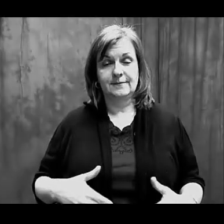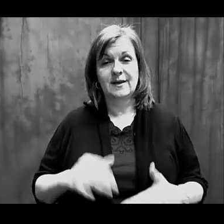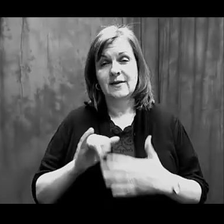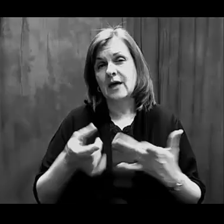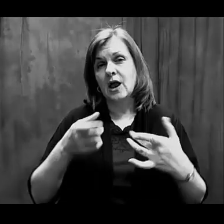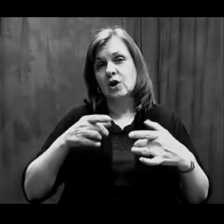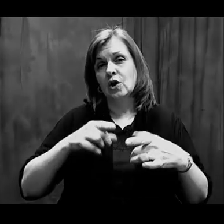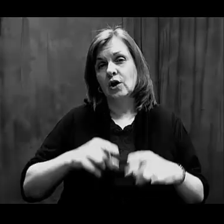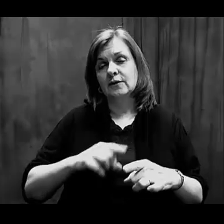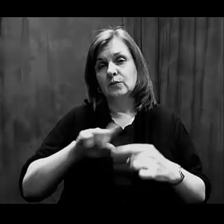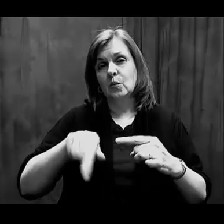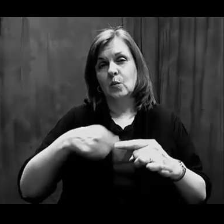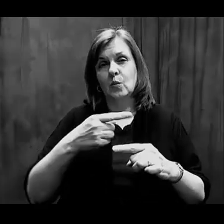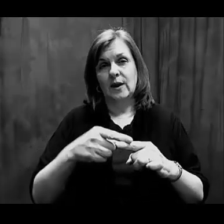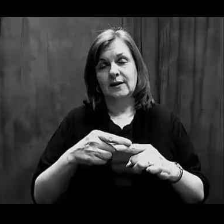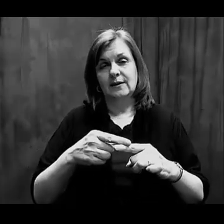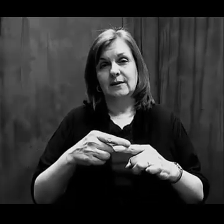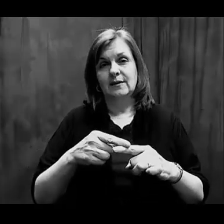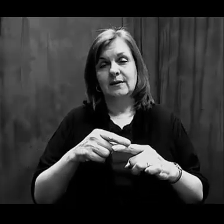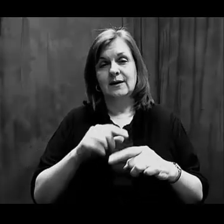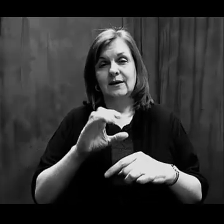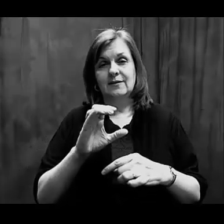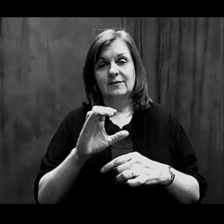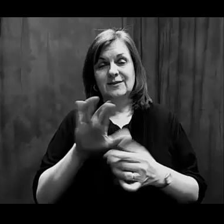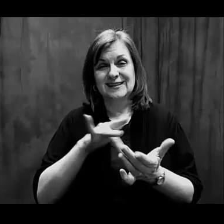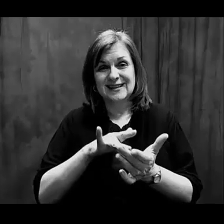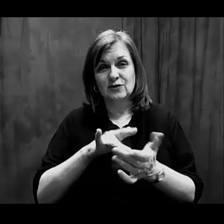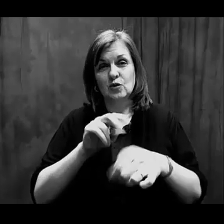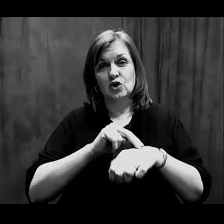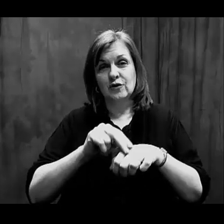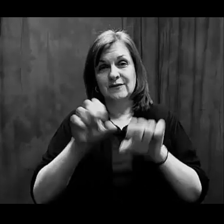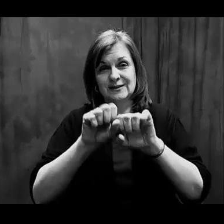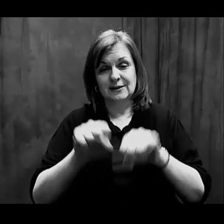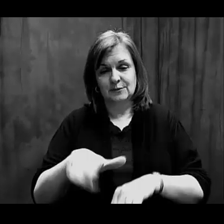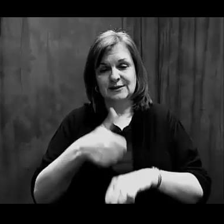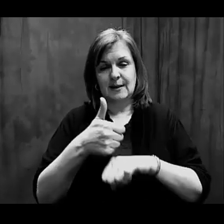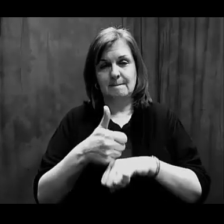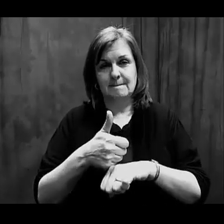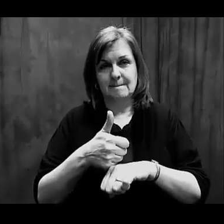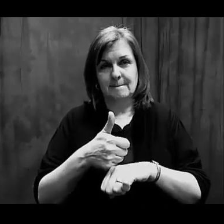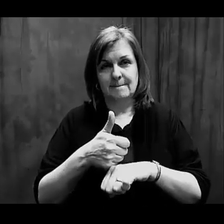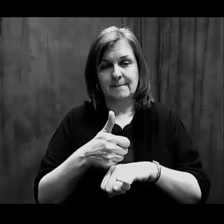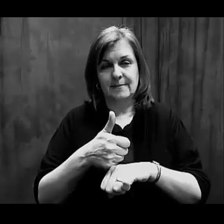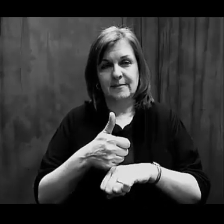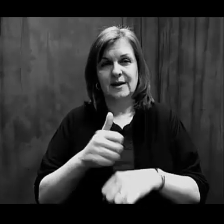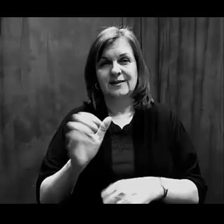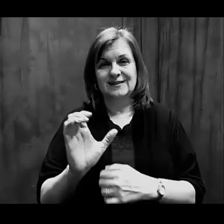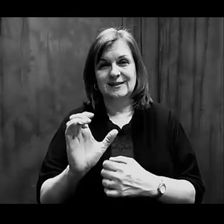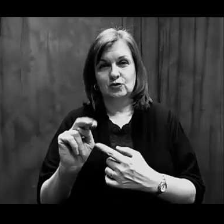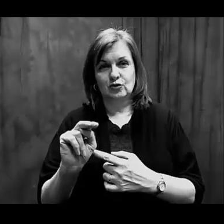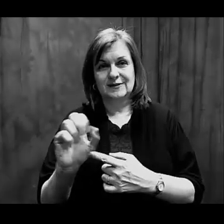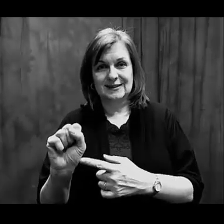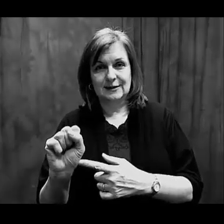this occurs by the placement of your central nervous system